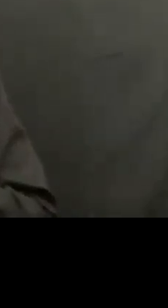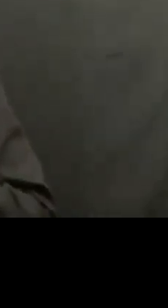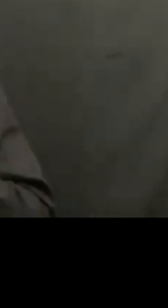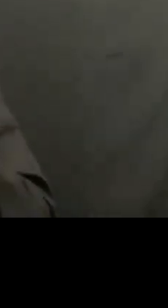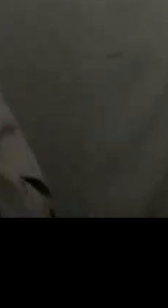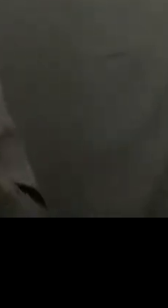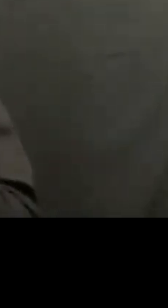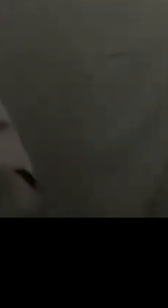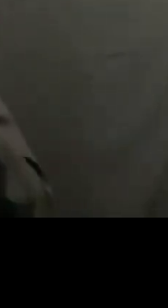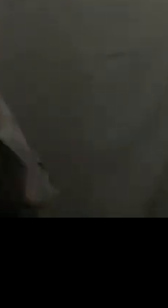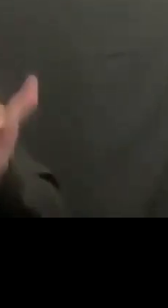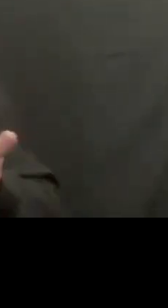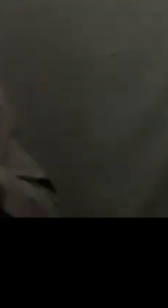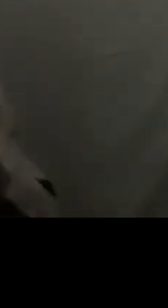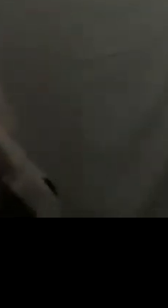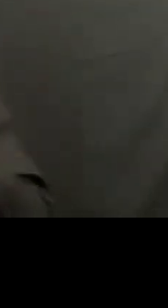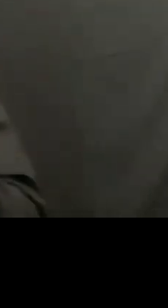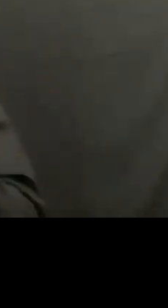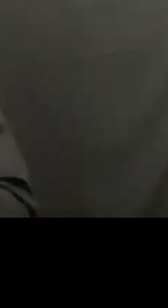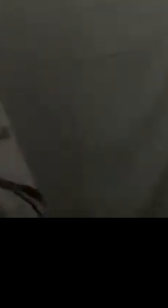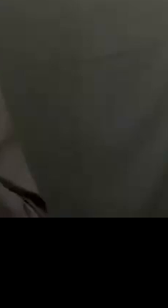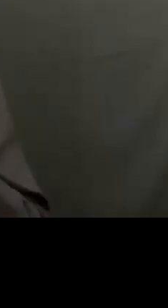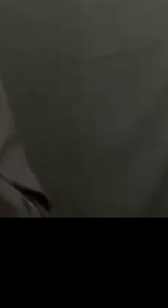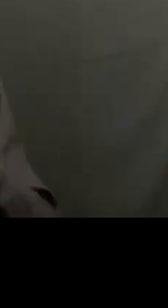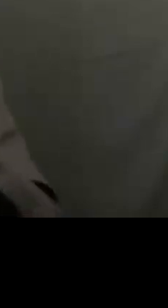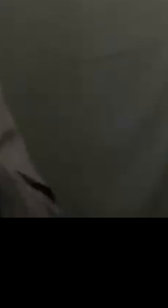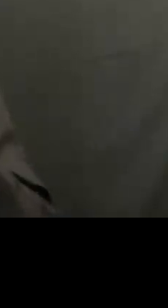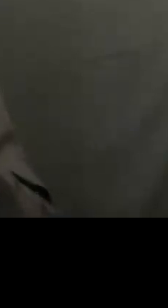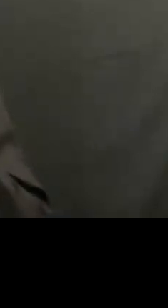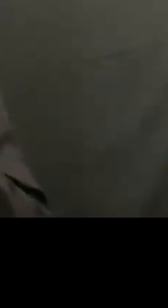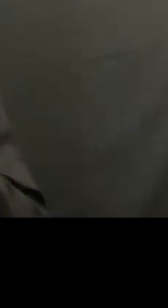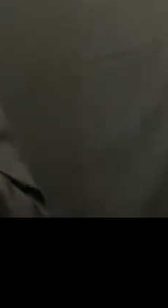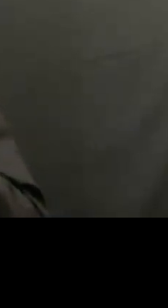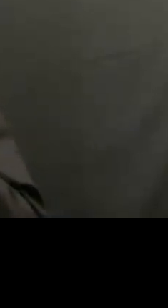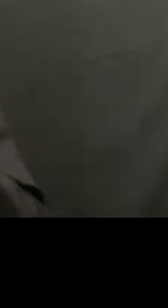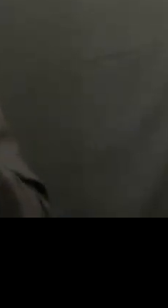and that you have a pre-purchase requirement. In the context of, say, academic technologies,